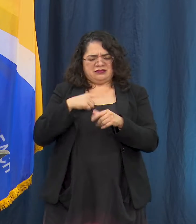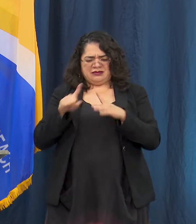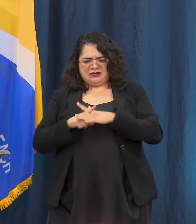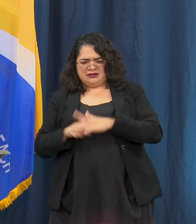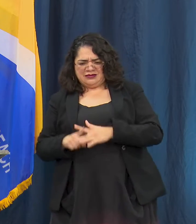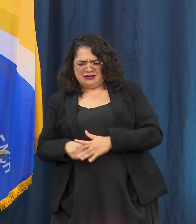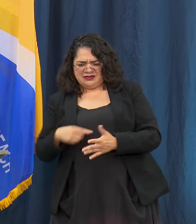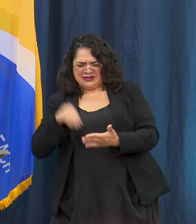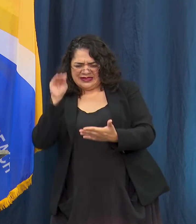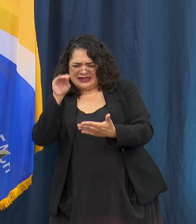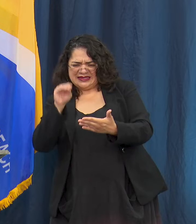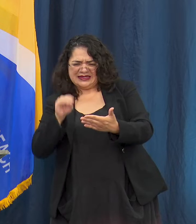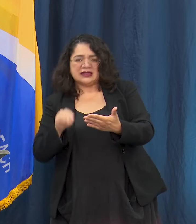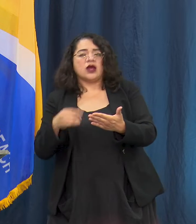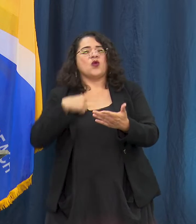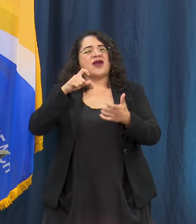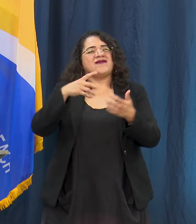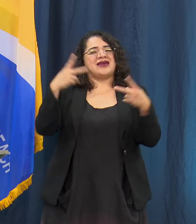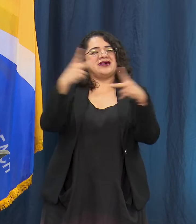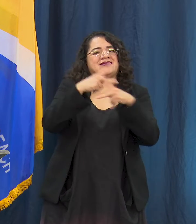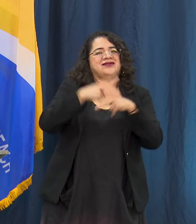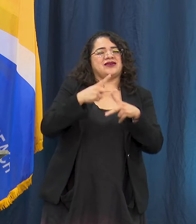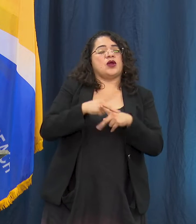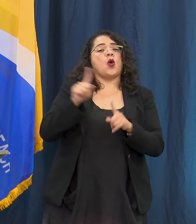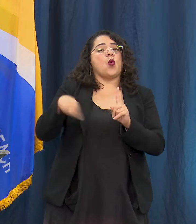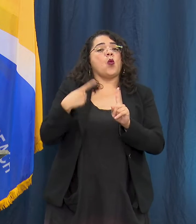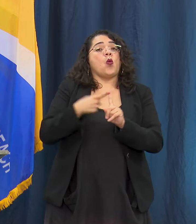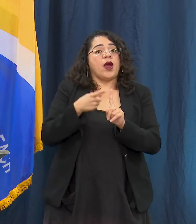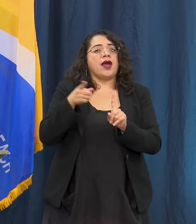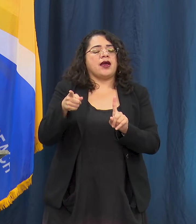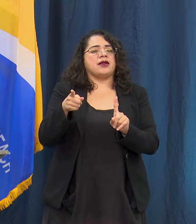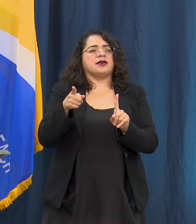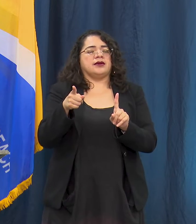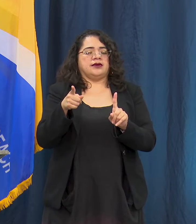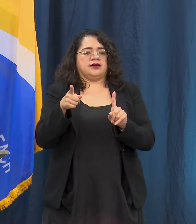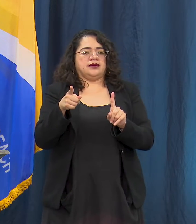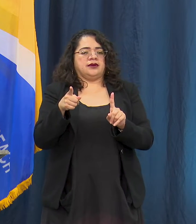so that we understand when they were